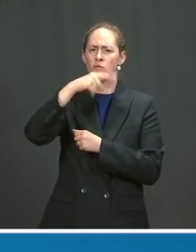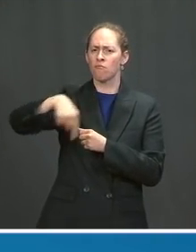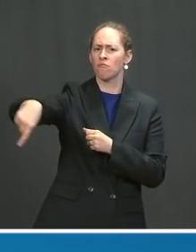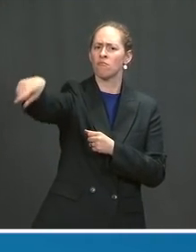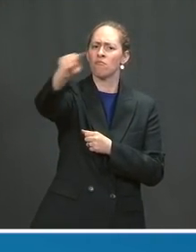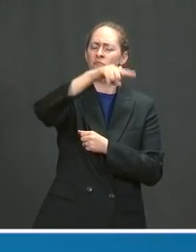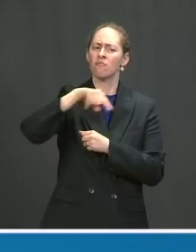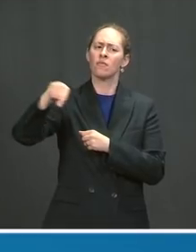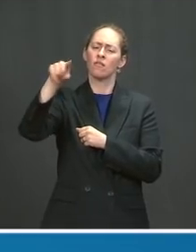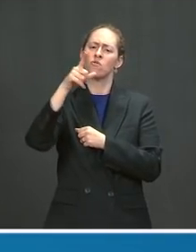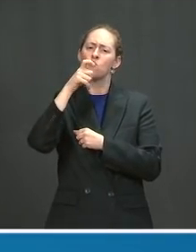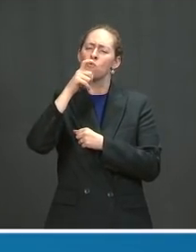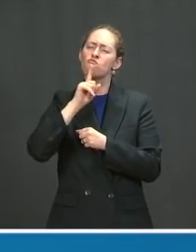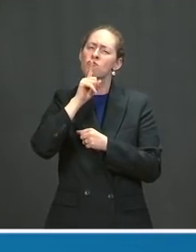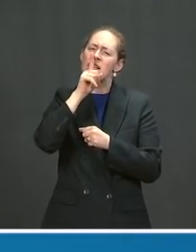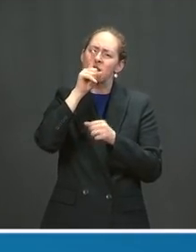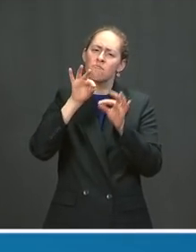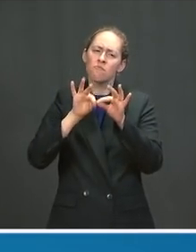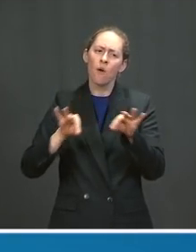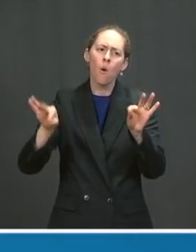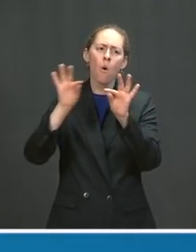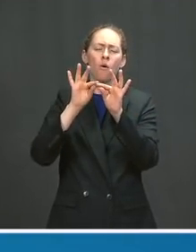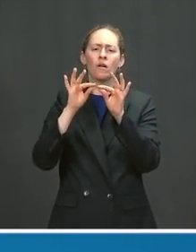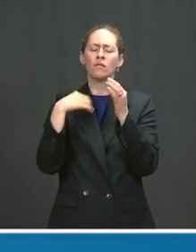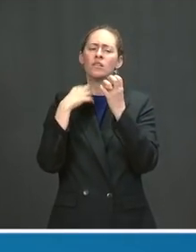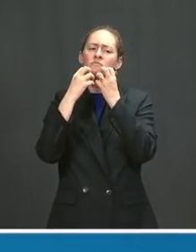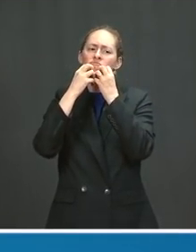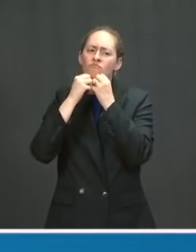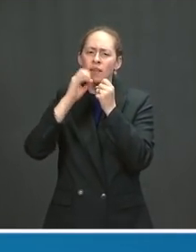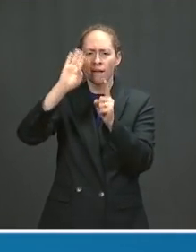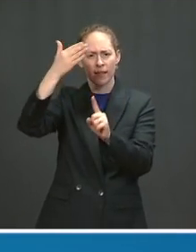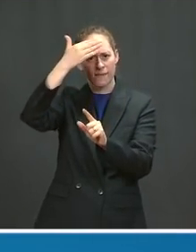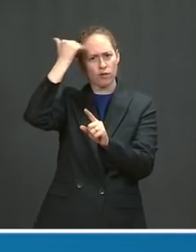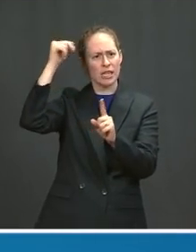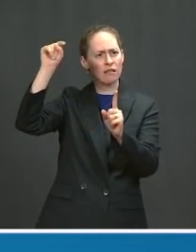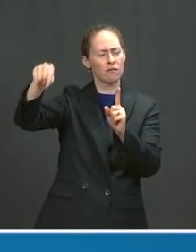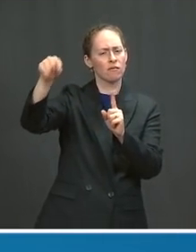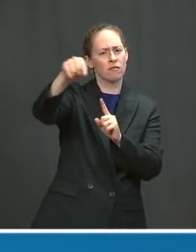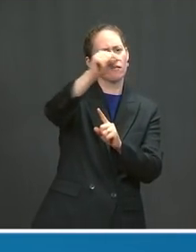that you will never forget the ideals you stand for,